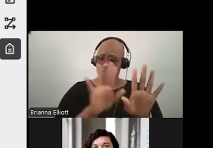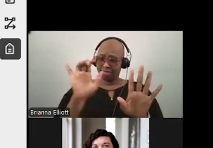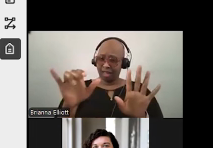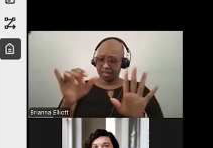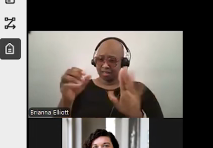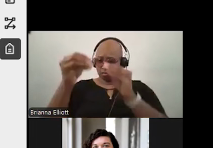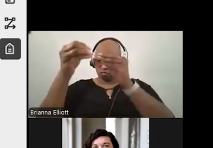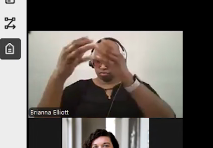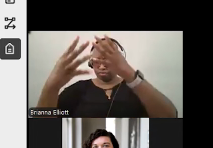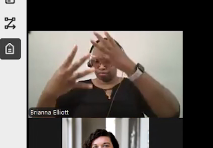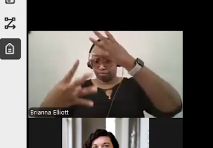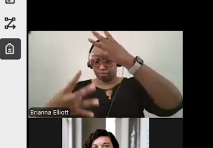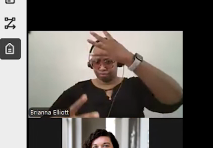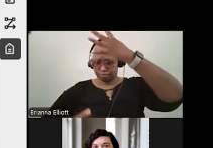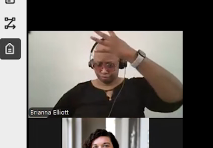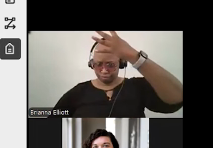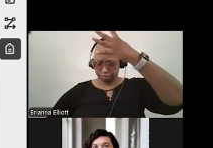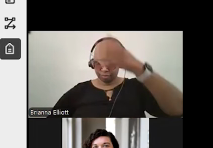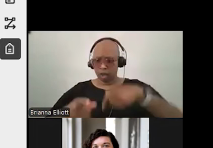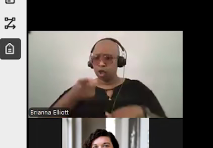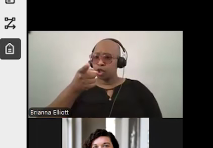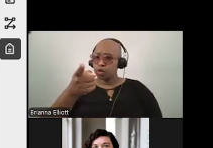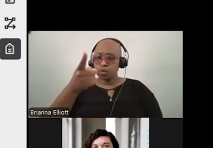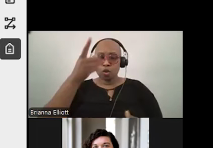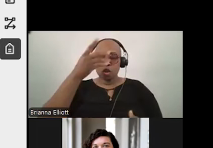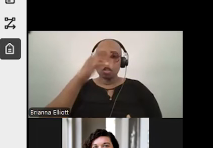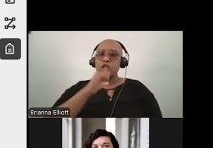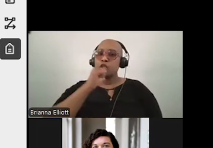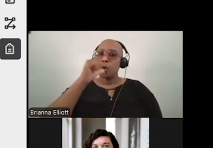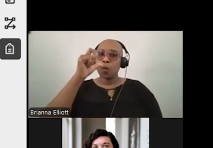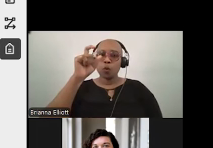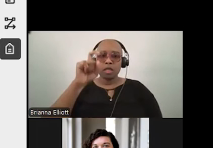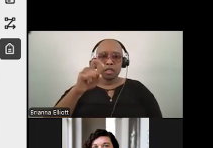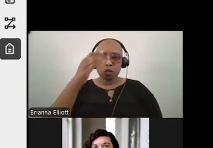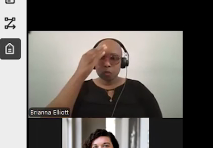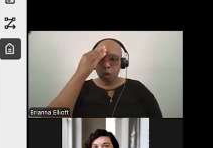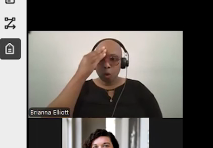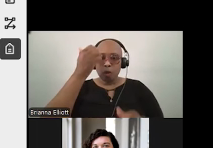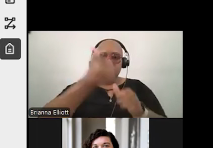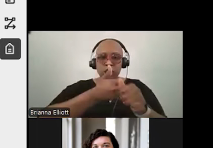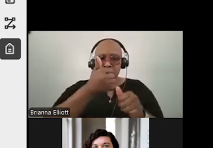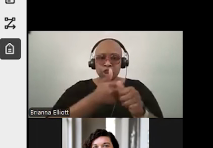Now remember, you don't have to know every single tag. You don't have to be able to know what every